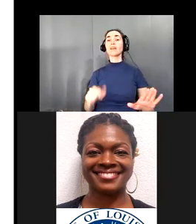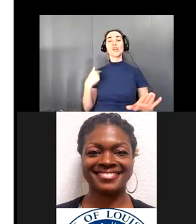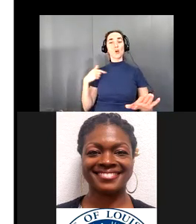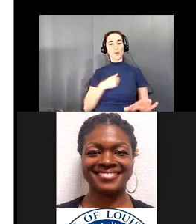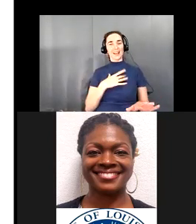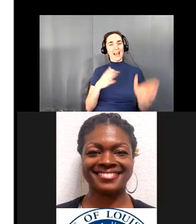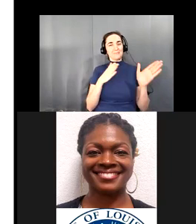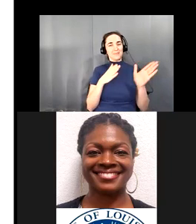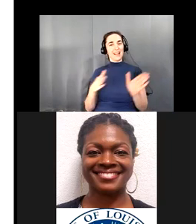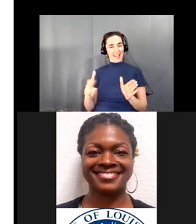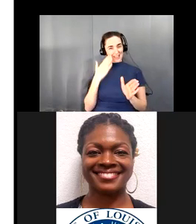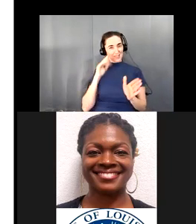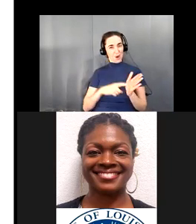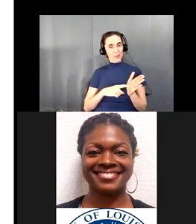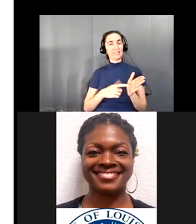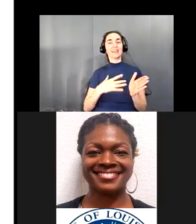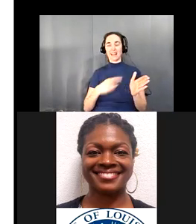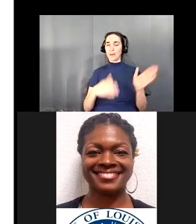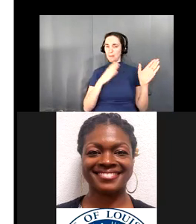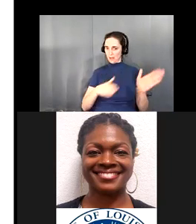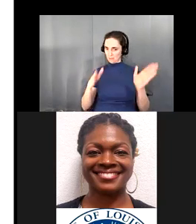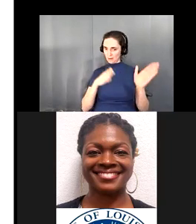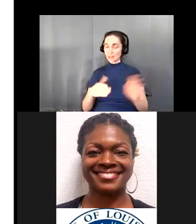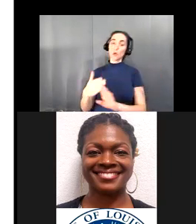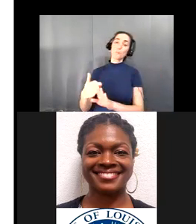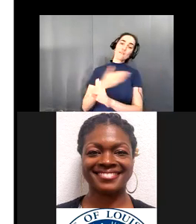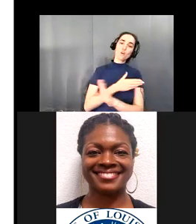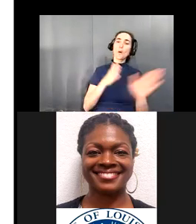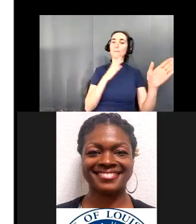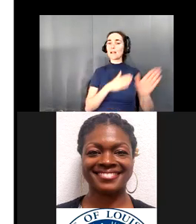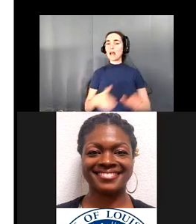before these things happen. 16:17:40 We want you to plan for emergency